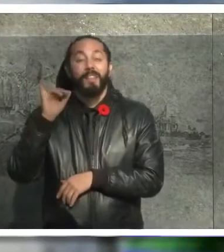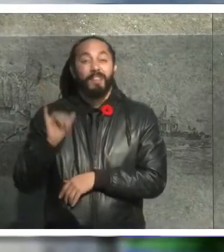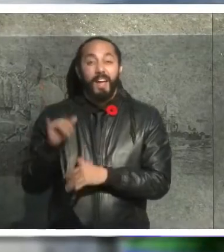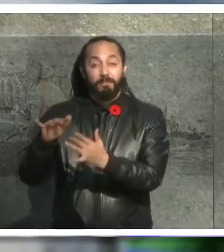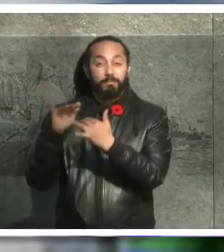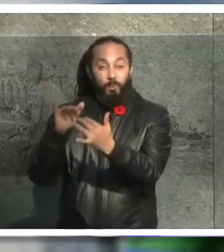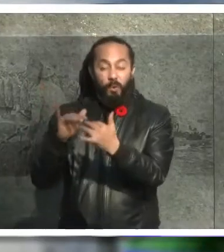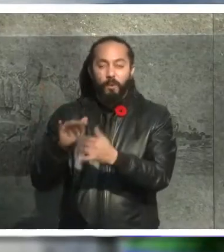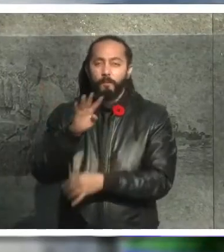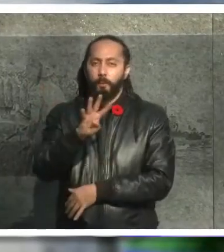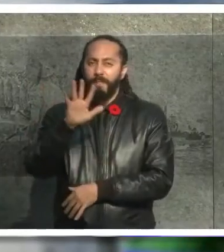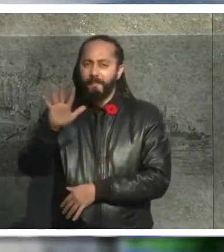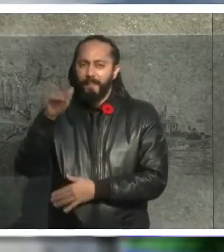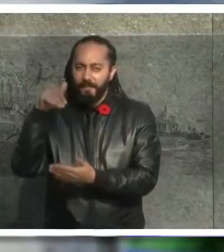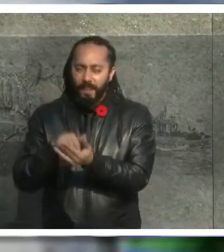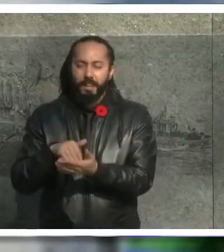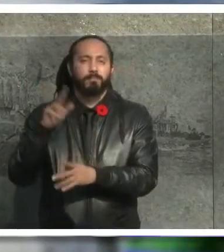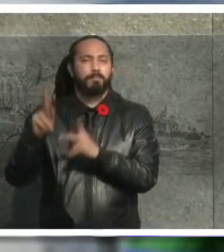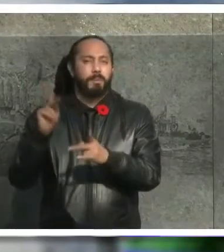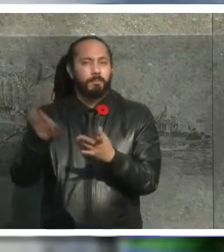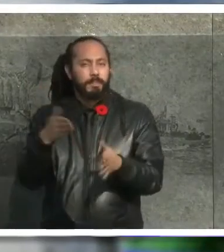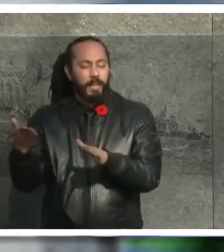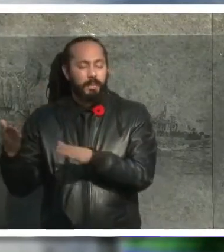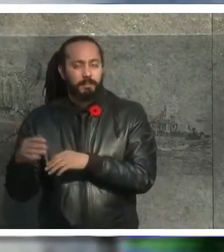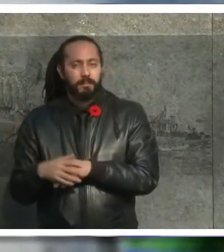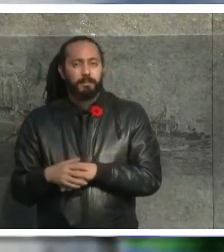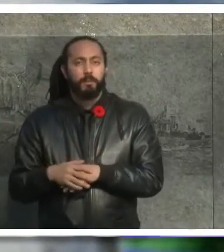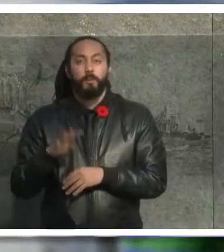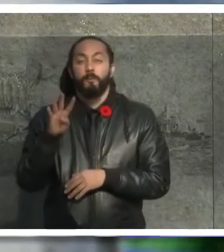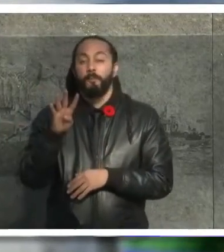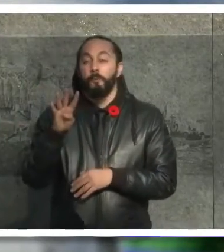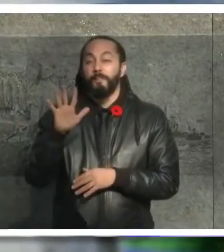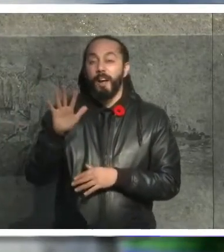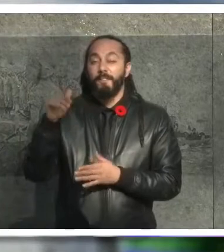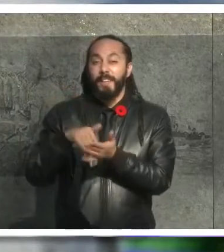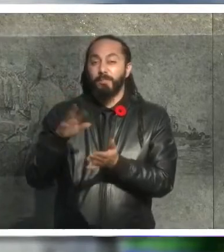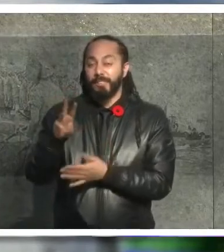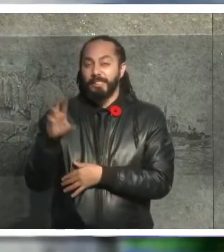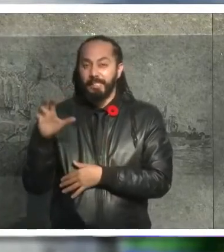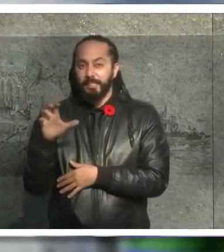serve in the second world war and more than 45,000 gave their lives in the global conflict